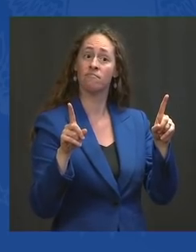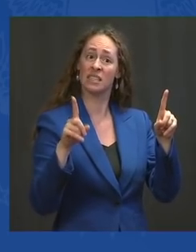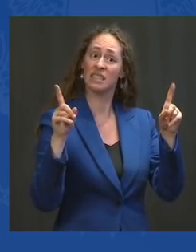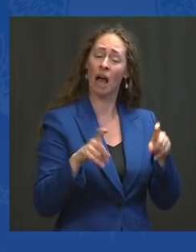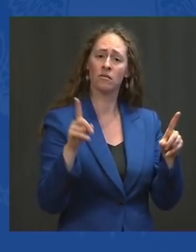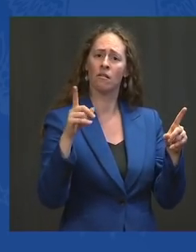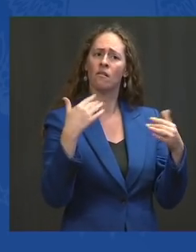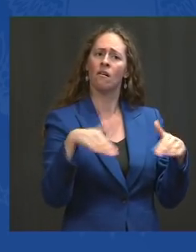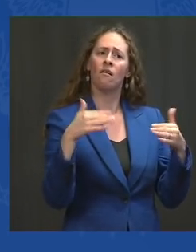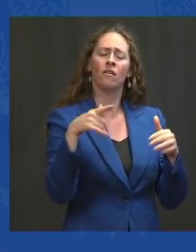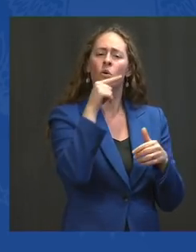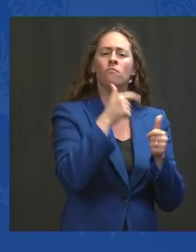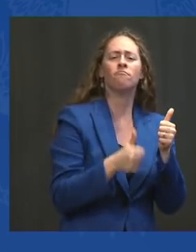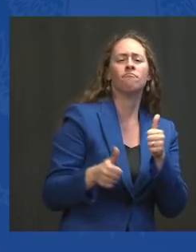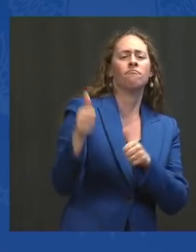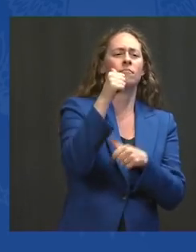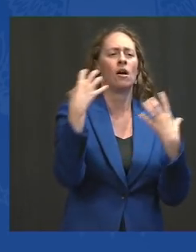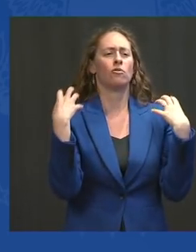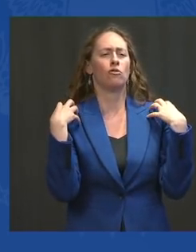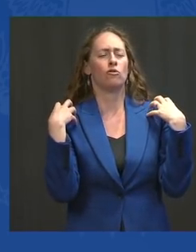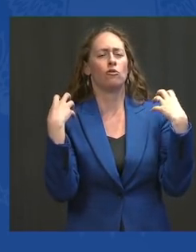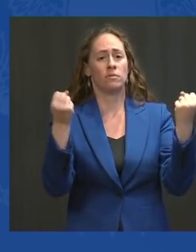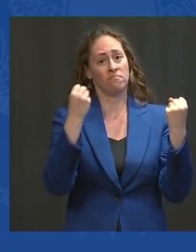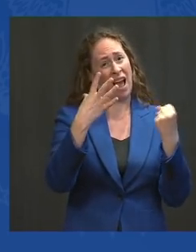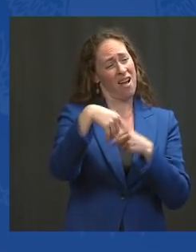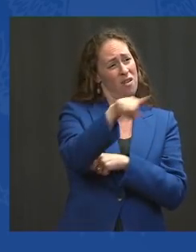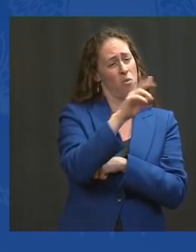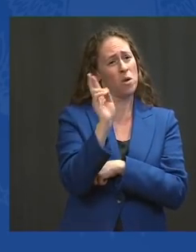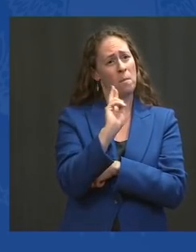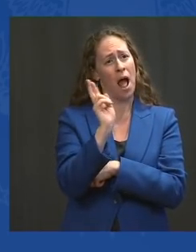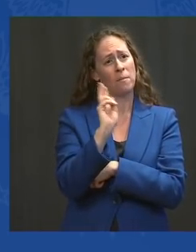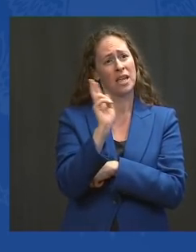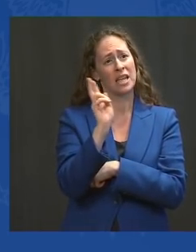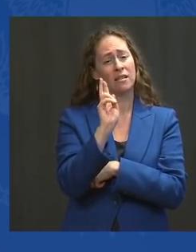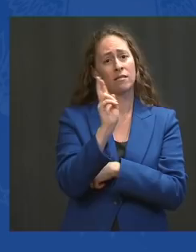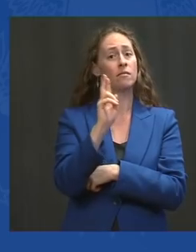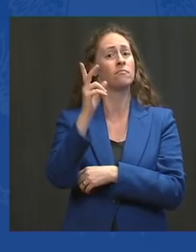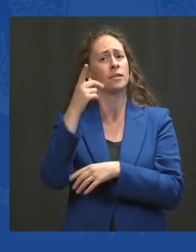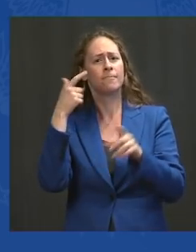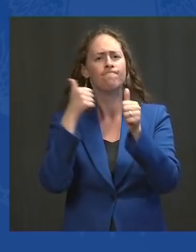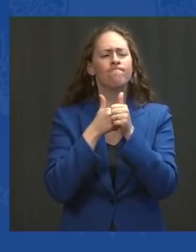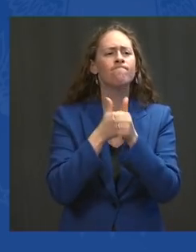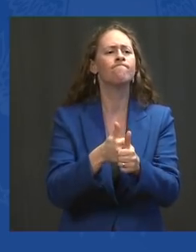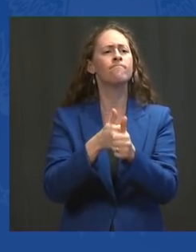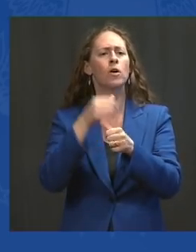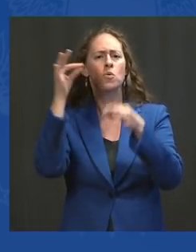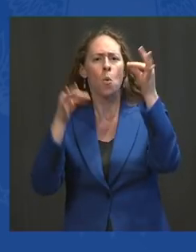many of them Republicans; our court system; and those brave Capitol police officers --